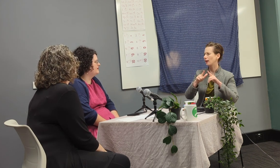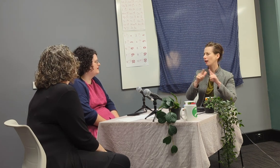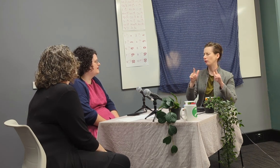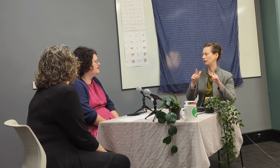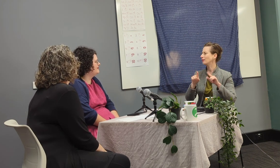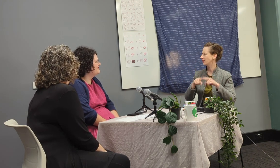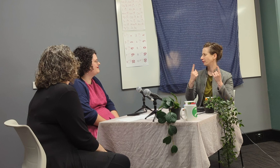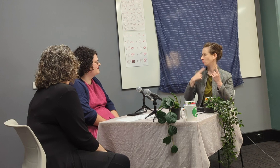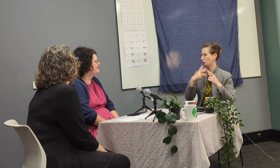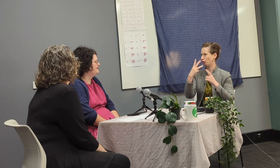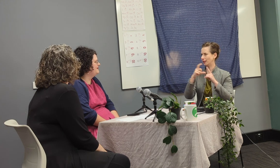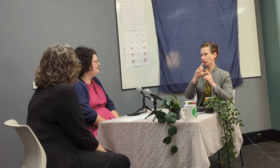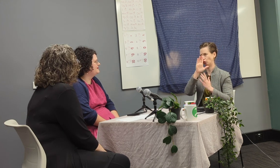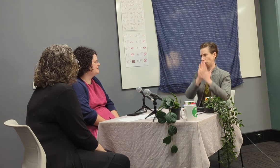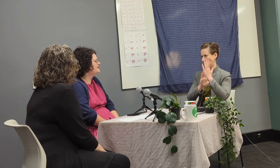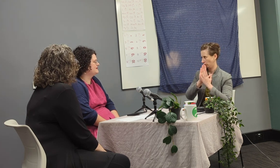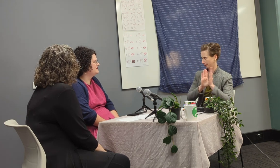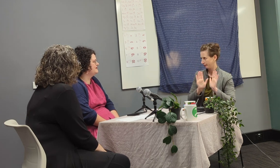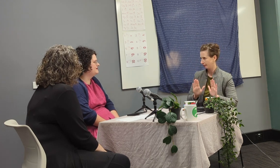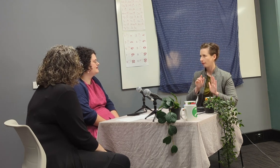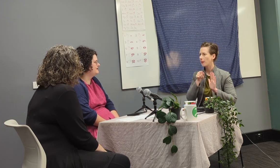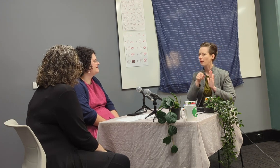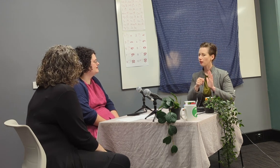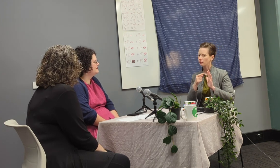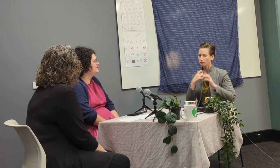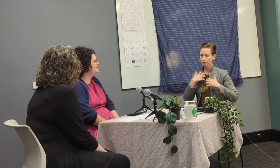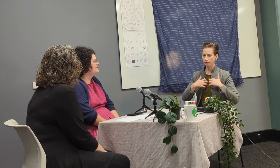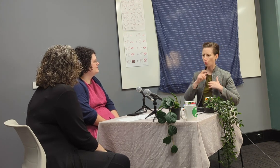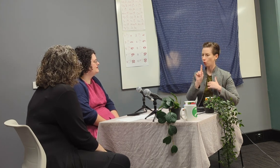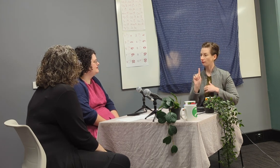But with sign language it was different because it’s 3-dimensional.